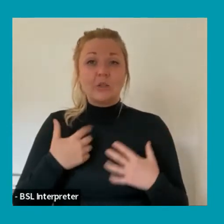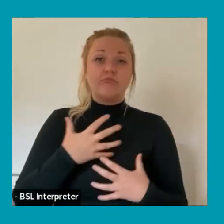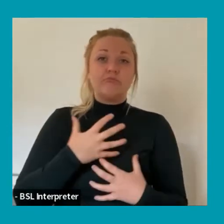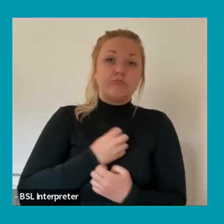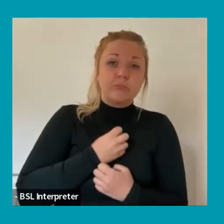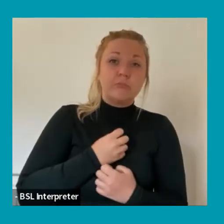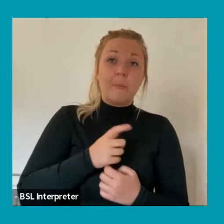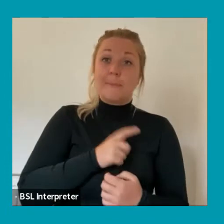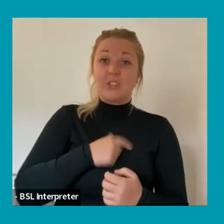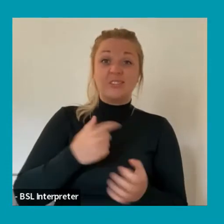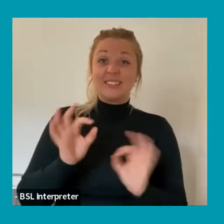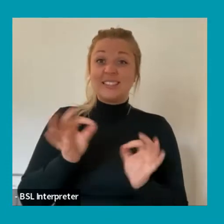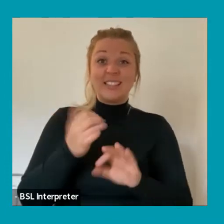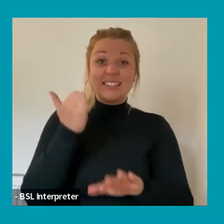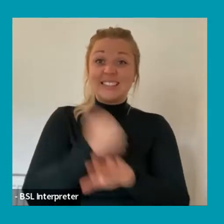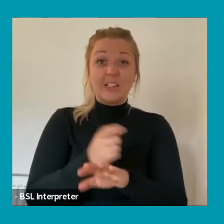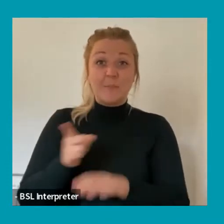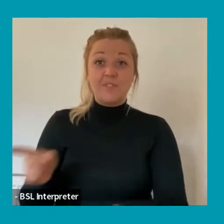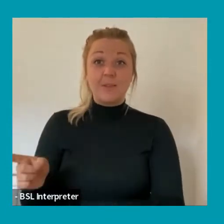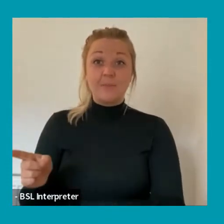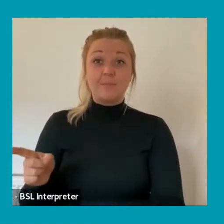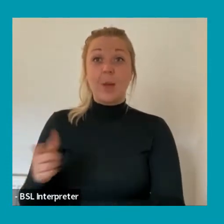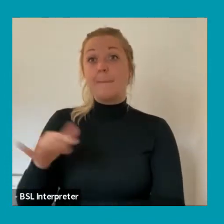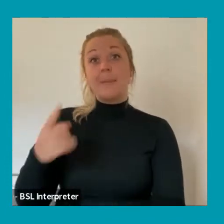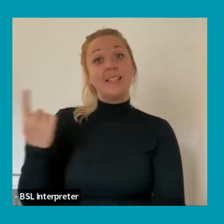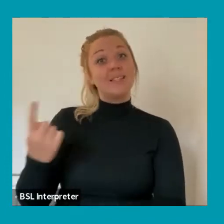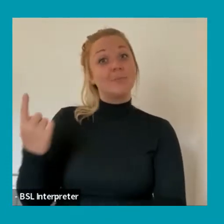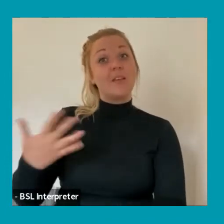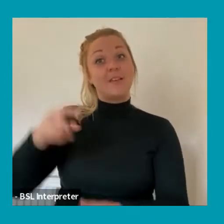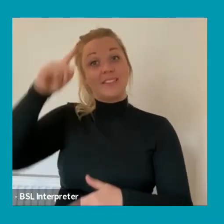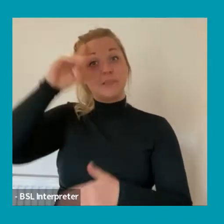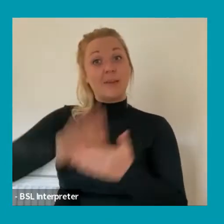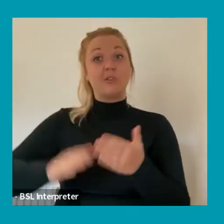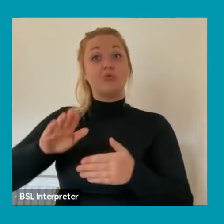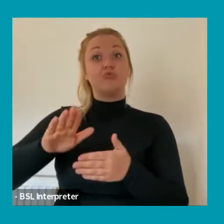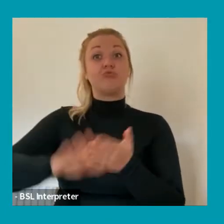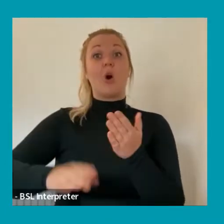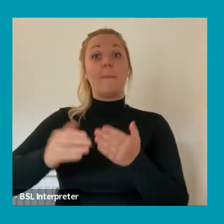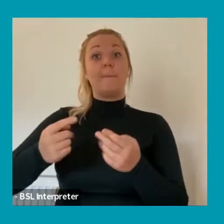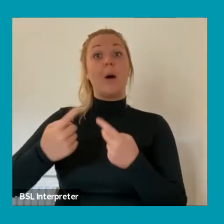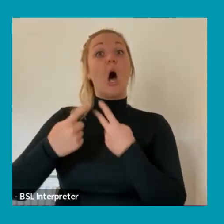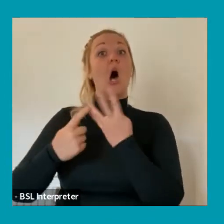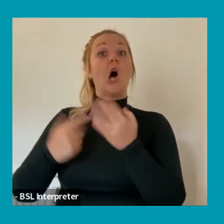They might have experience from previous work situations where they have taken agents to get in place.